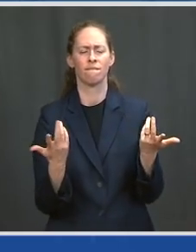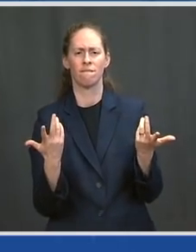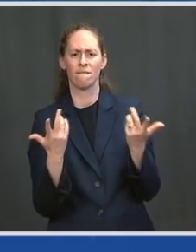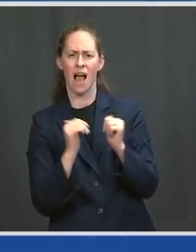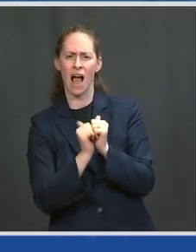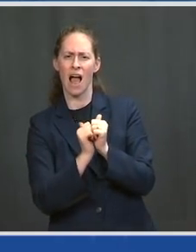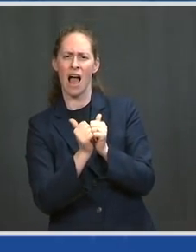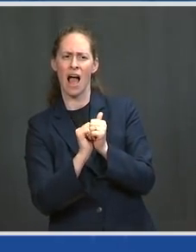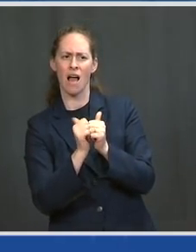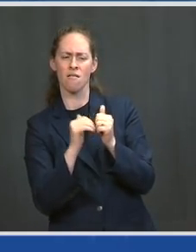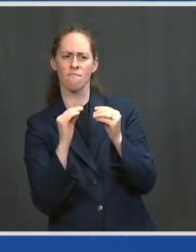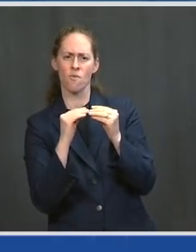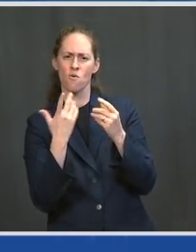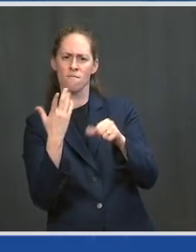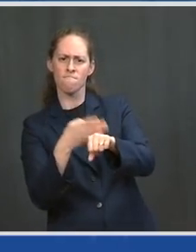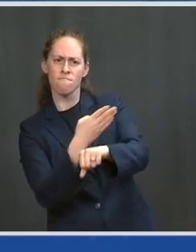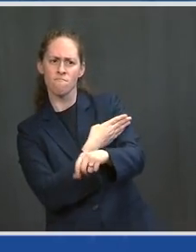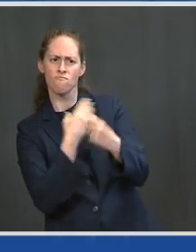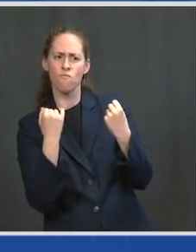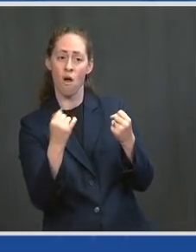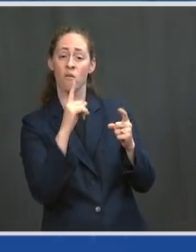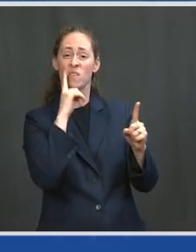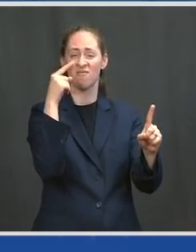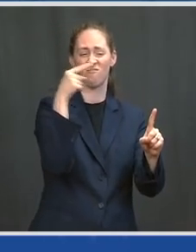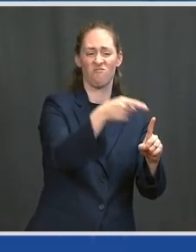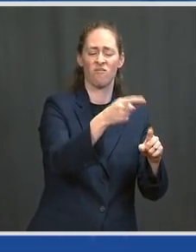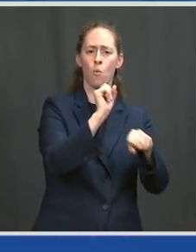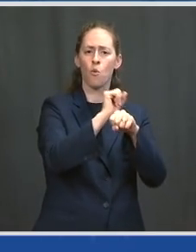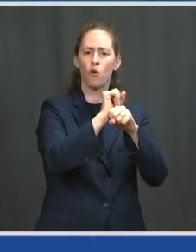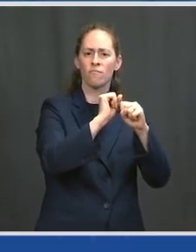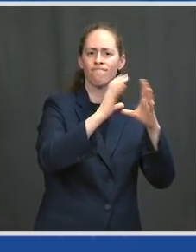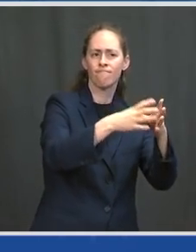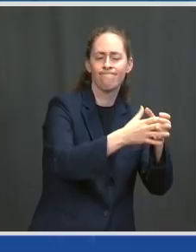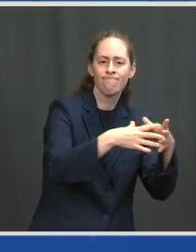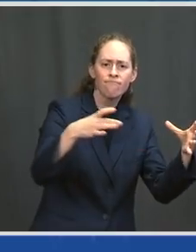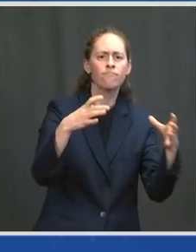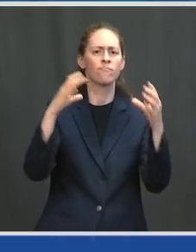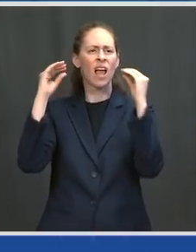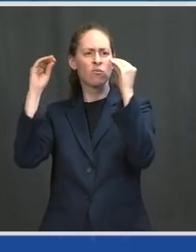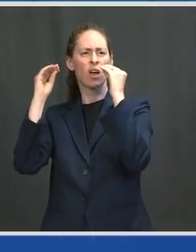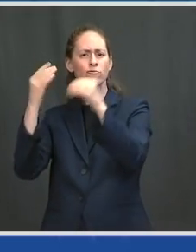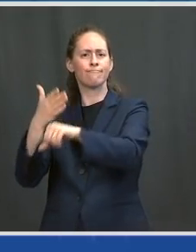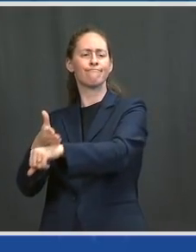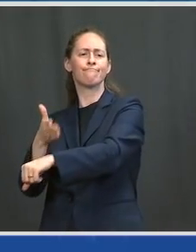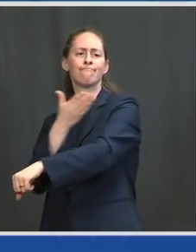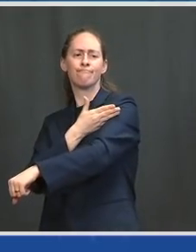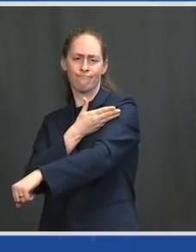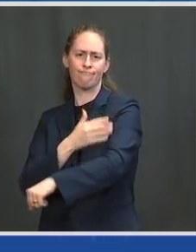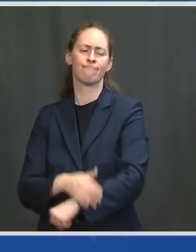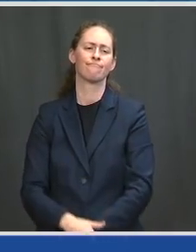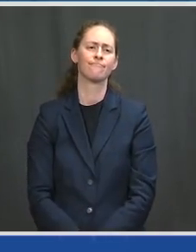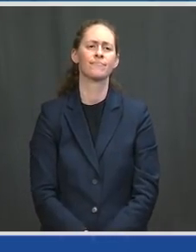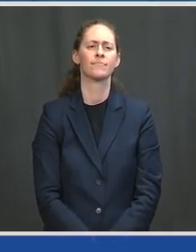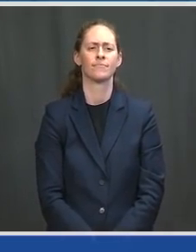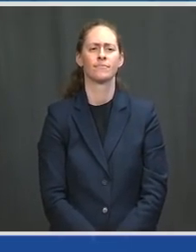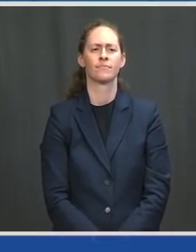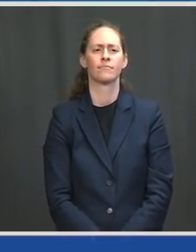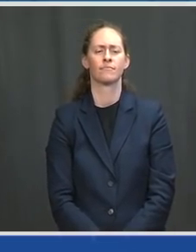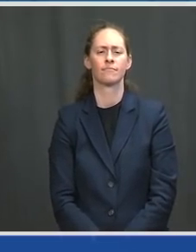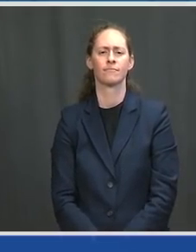long time ago now, over five years ago -- when I was Vice President and I surveyed all the Fortune 500 companies. I said, "What do you most need?"